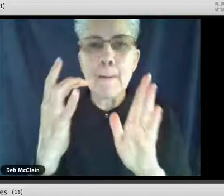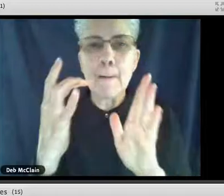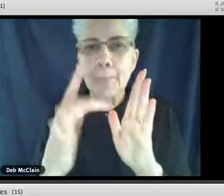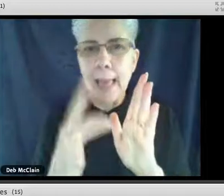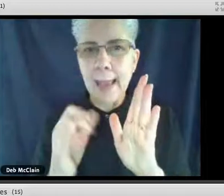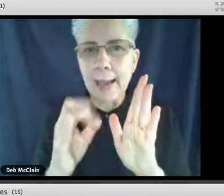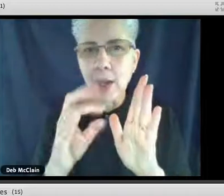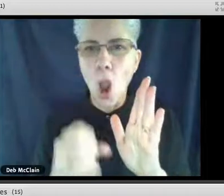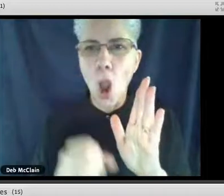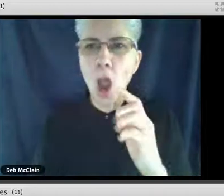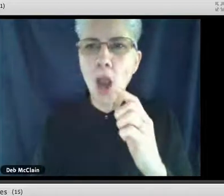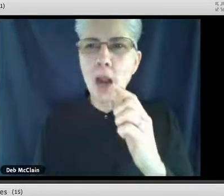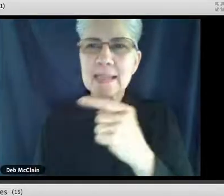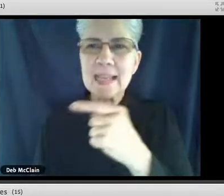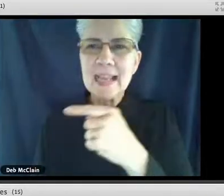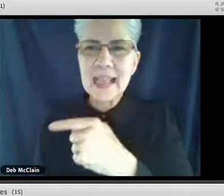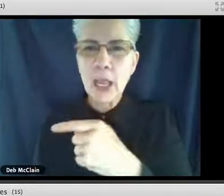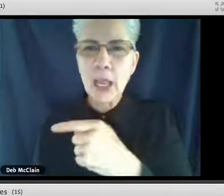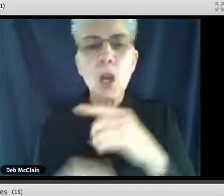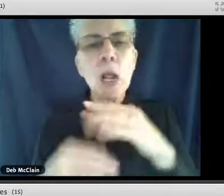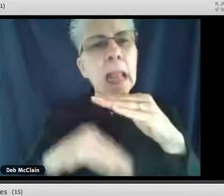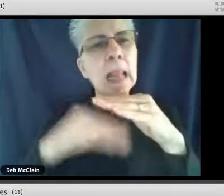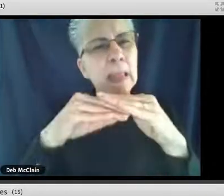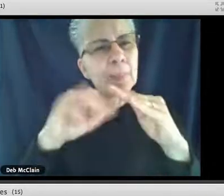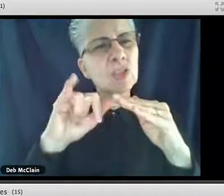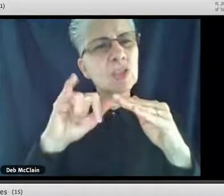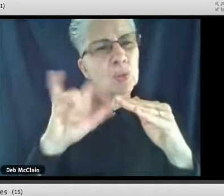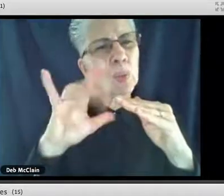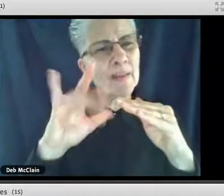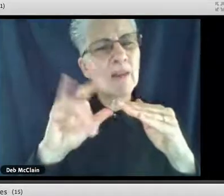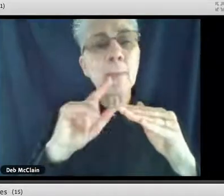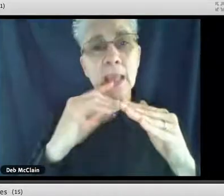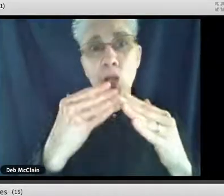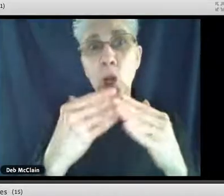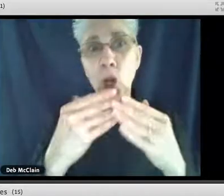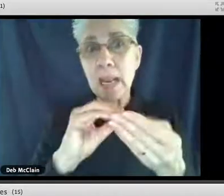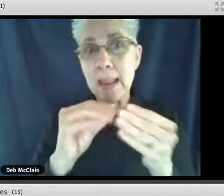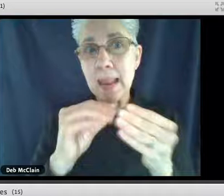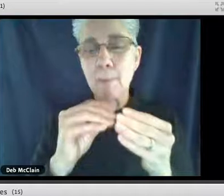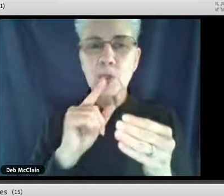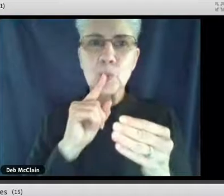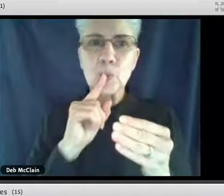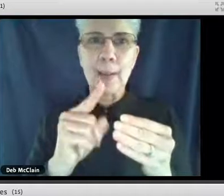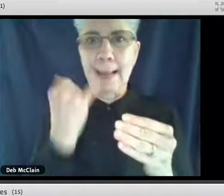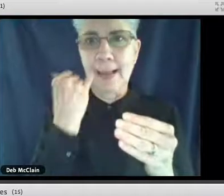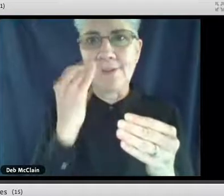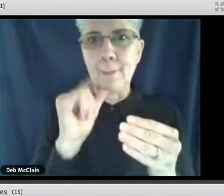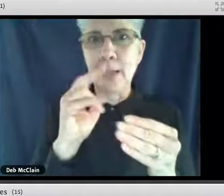The limit is 25, but I would say 25 is a really good number because honestly, if your menu is more than 25 items,